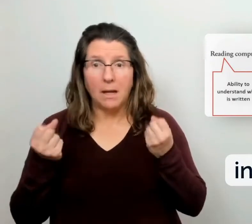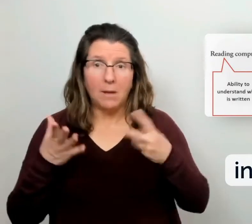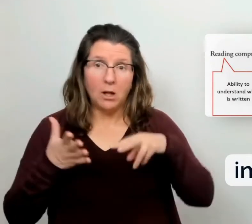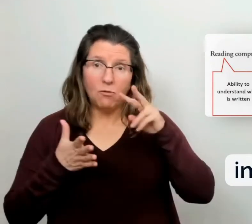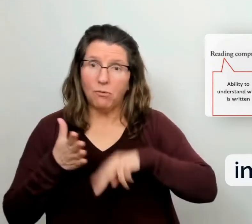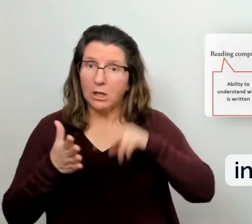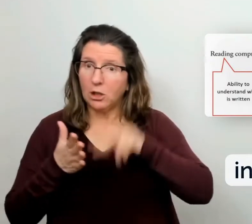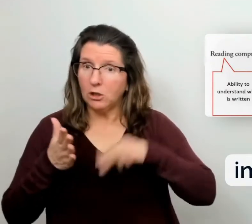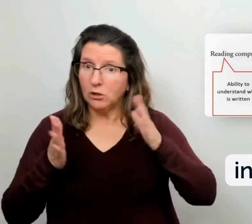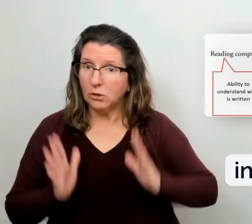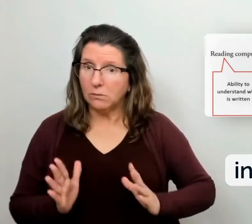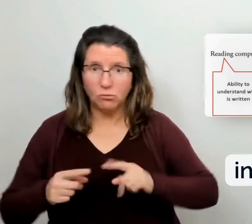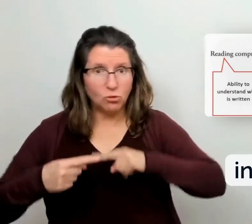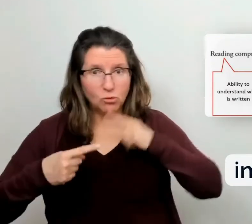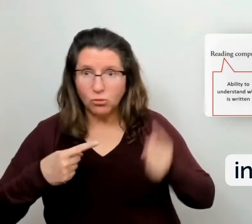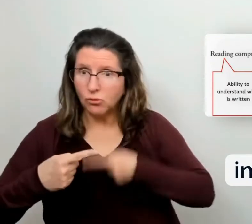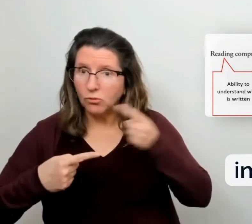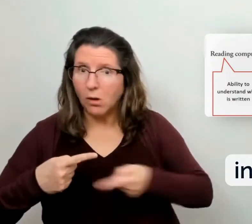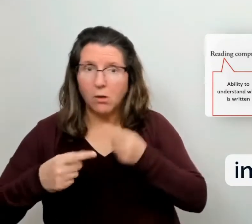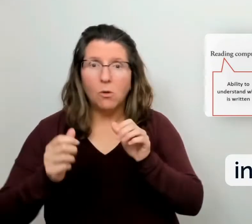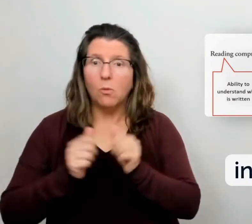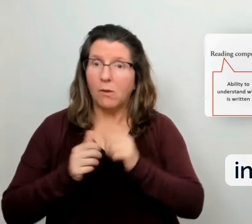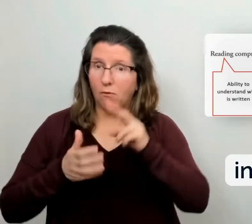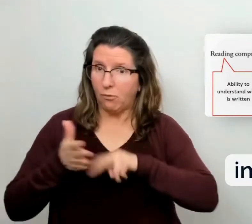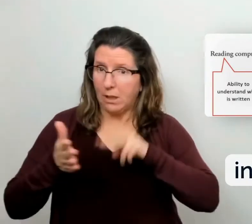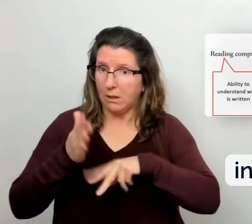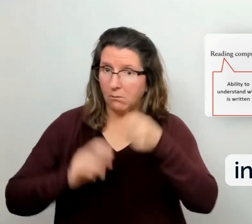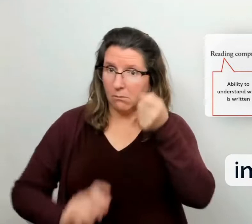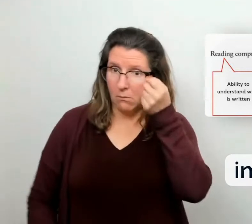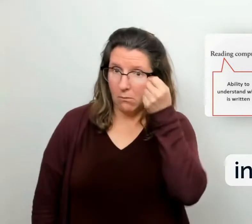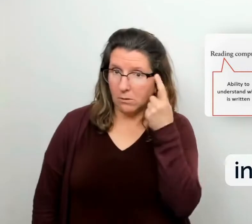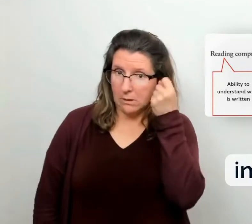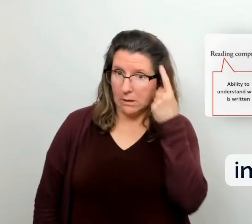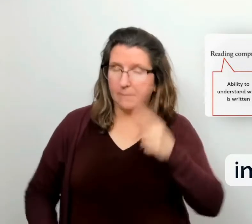While it is true that many students will struggle to read for meaning,